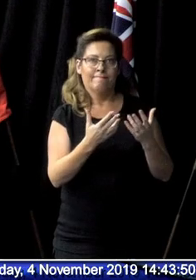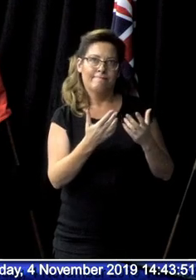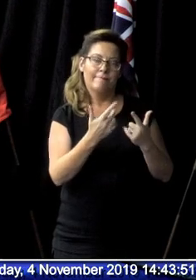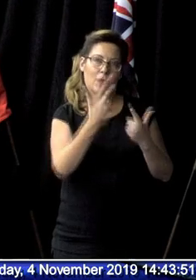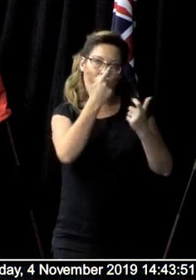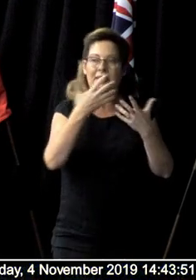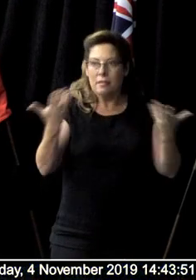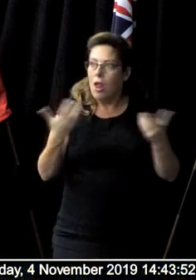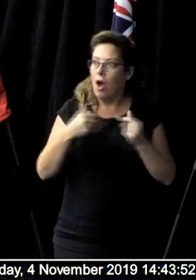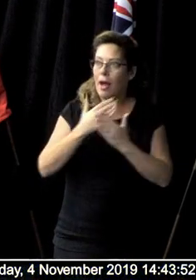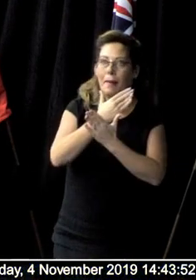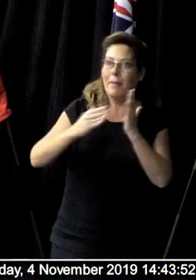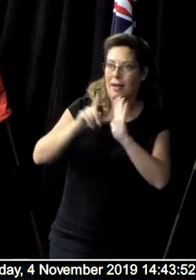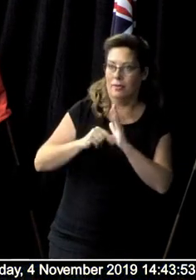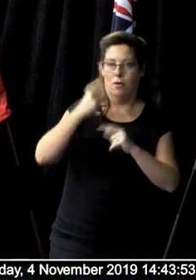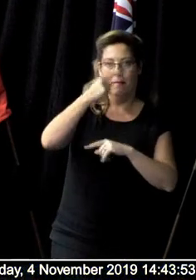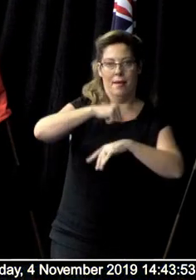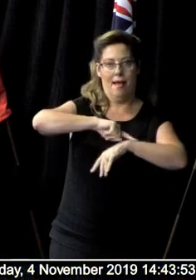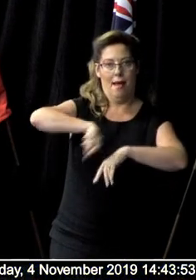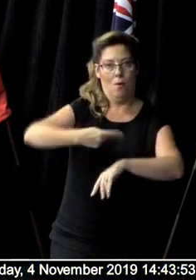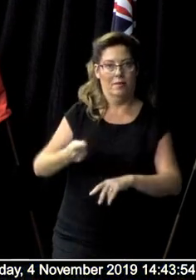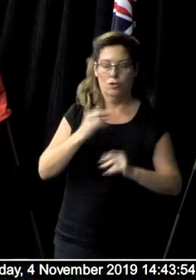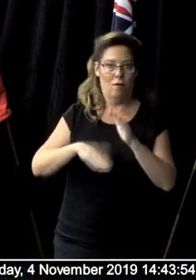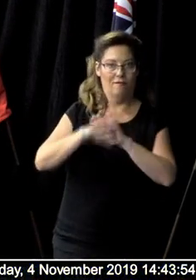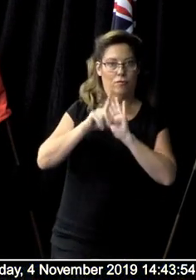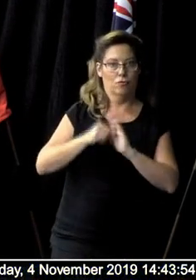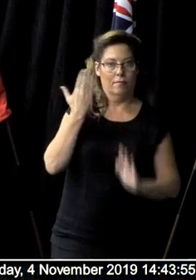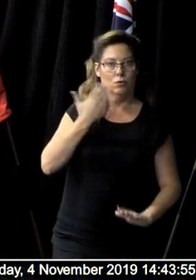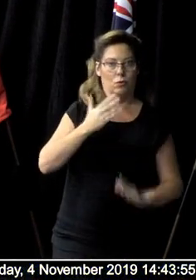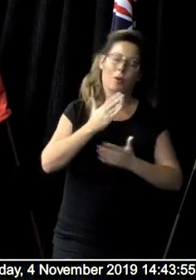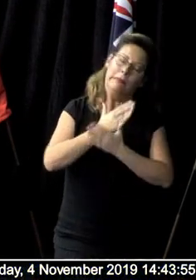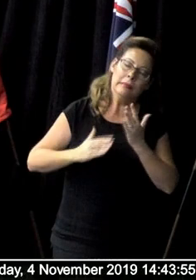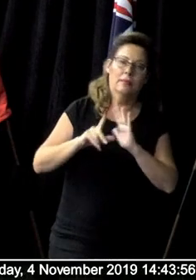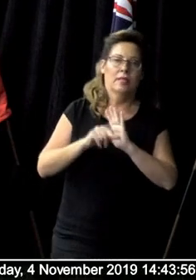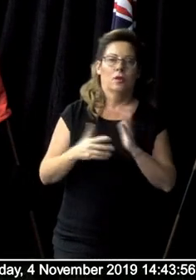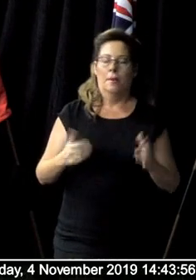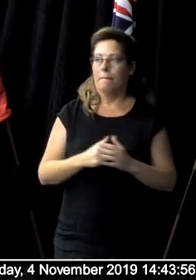Thank you. And for you, Dr Bridle, and Mrs Wilson, we will take your answers as